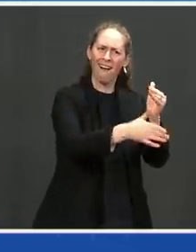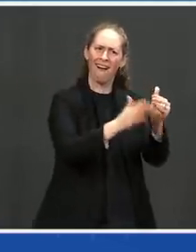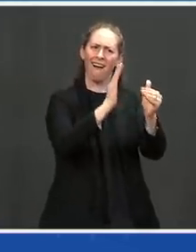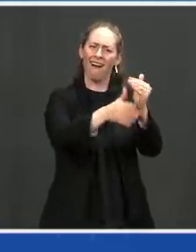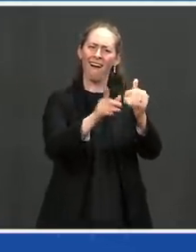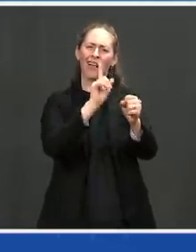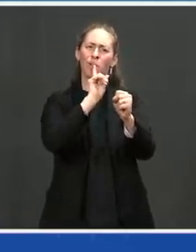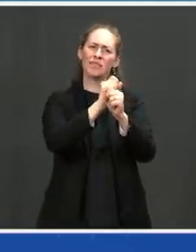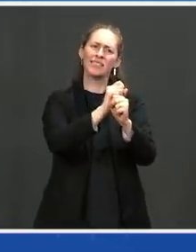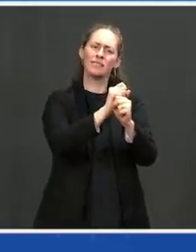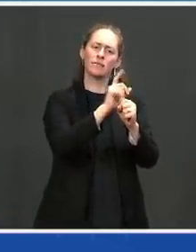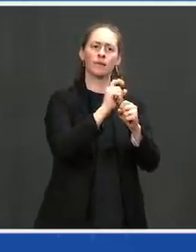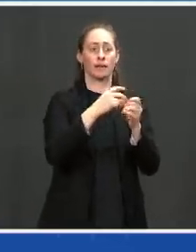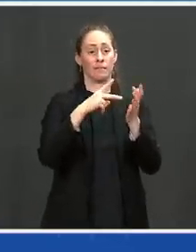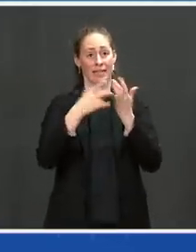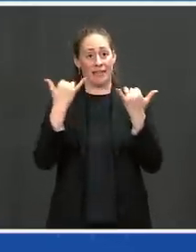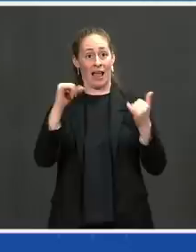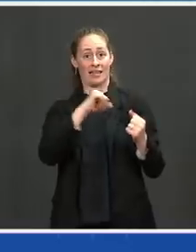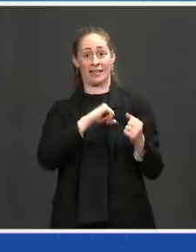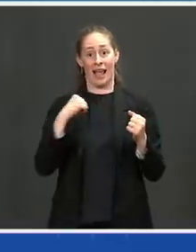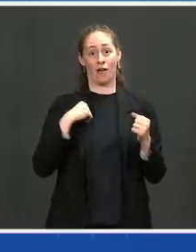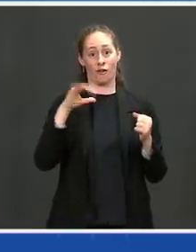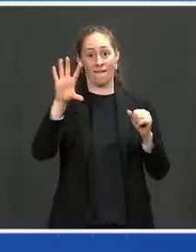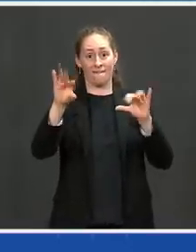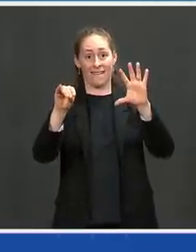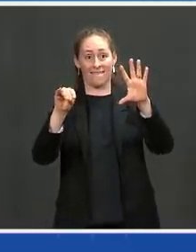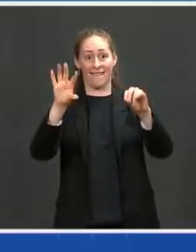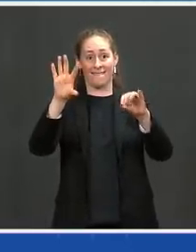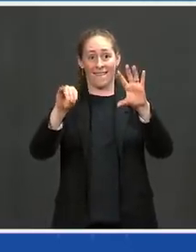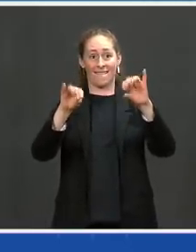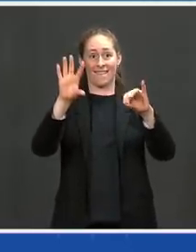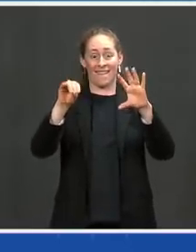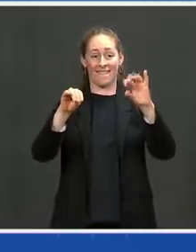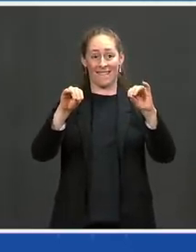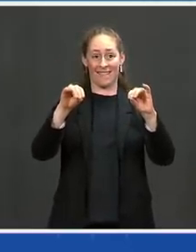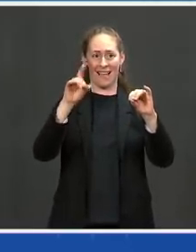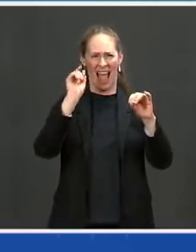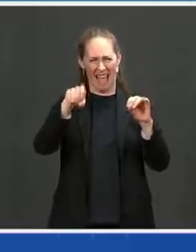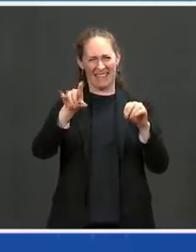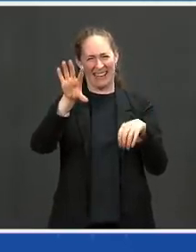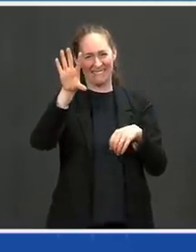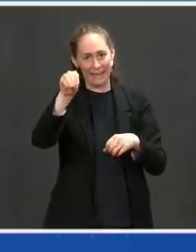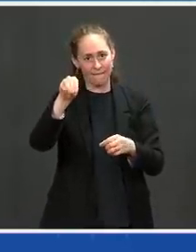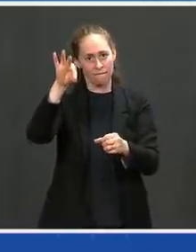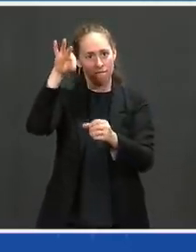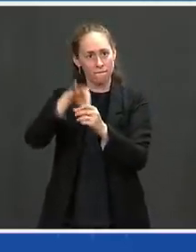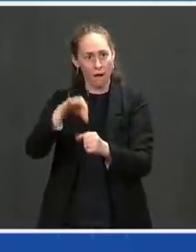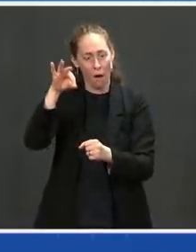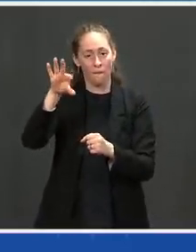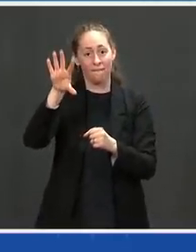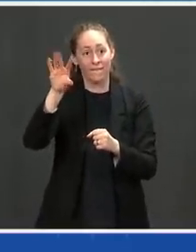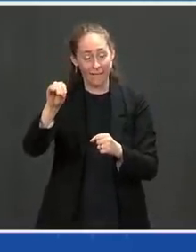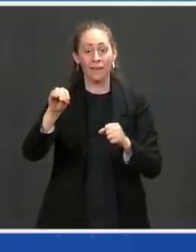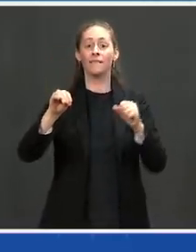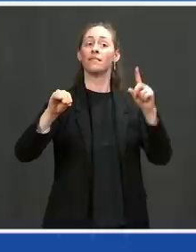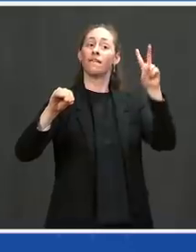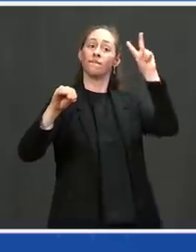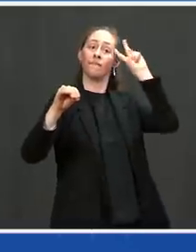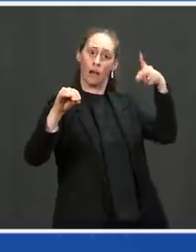we've got to get to the place where I get 50 votes so that the Vice President of the United States can break the tie, or I get 51 votes without her.